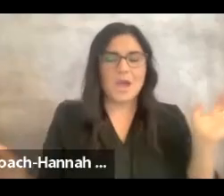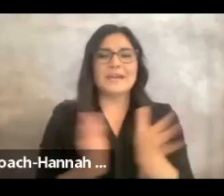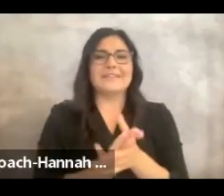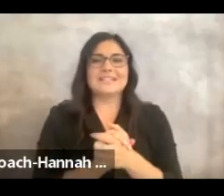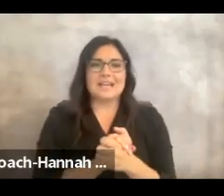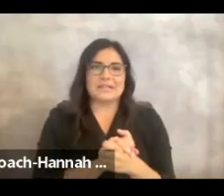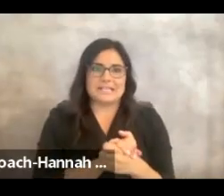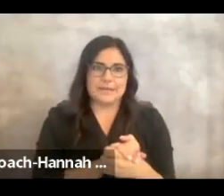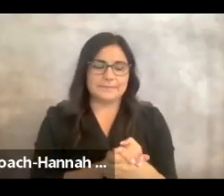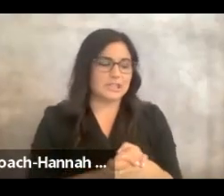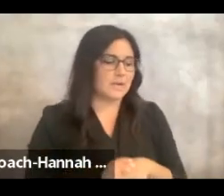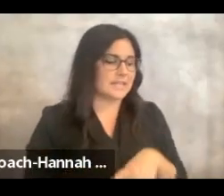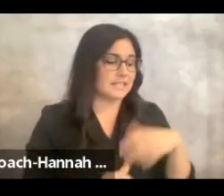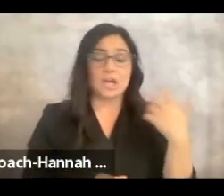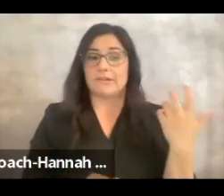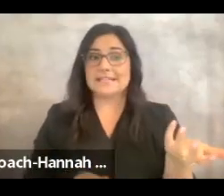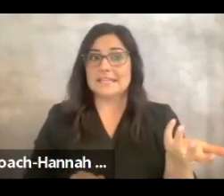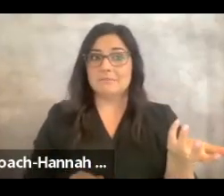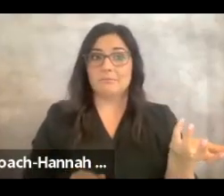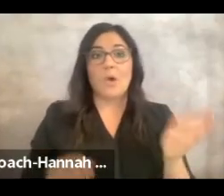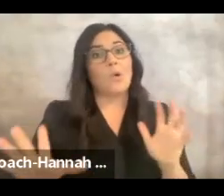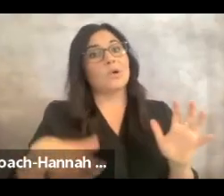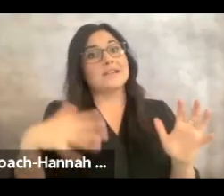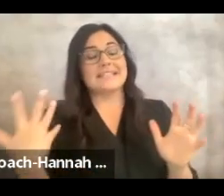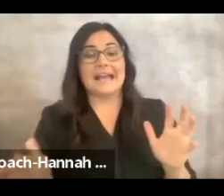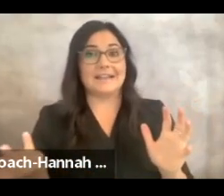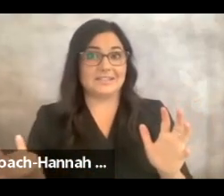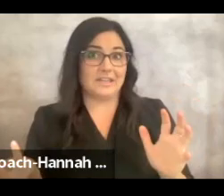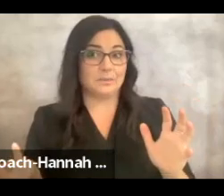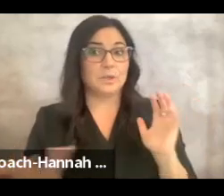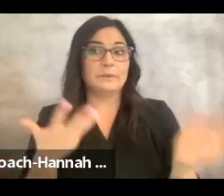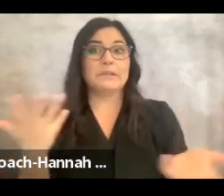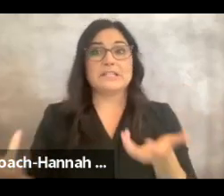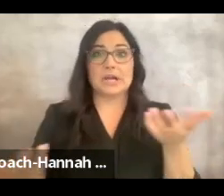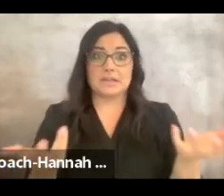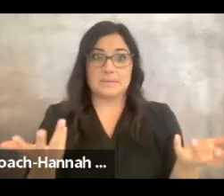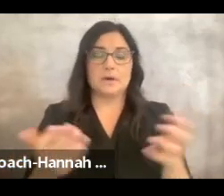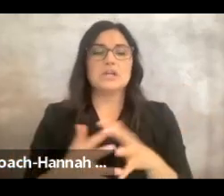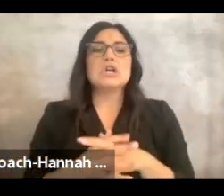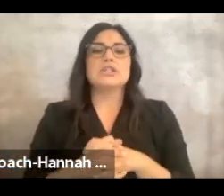Okay, let's dive right into it. So, is it the RID or is it CASLI? What are we really talking about?